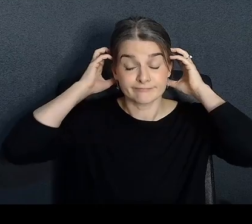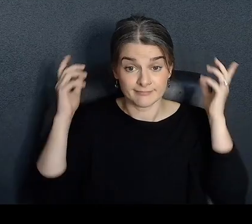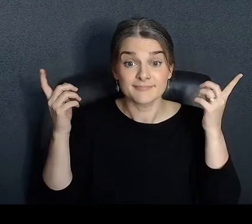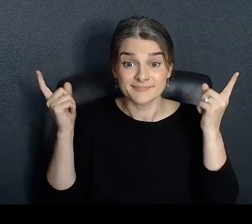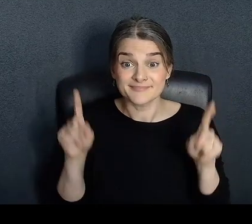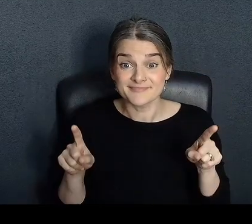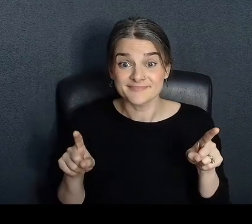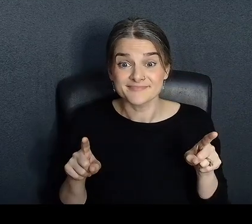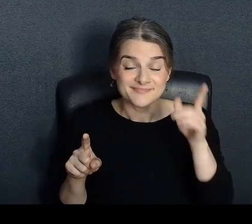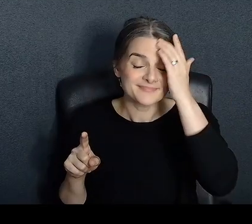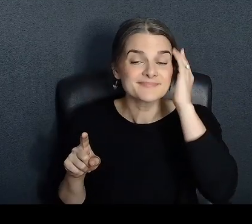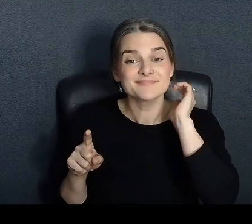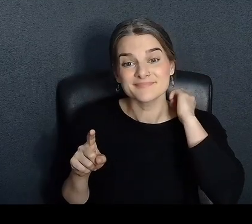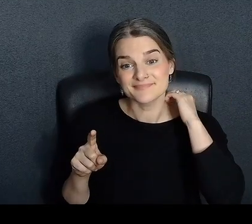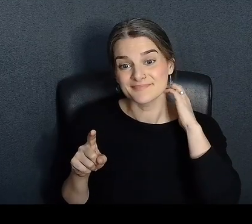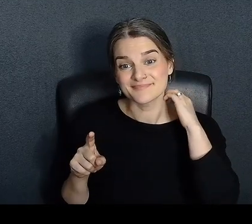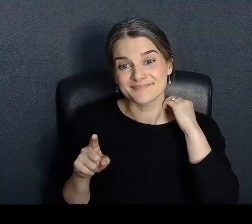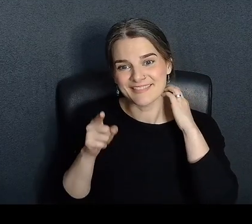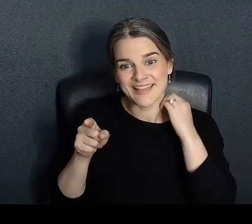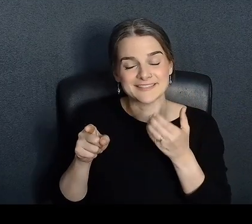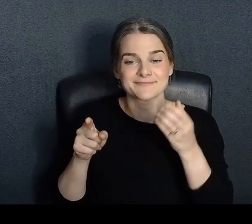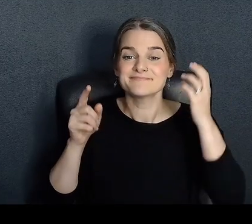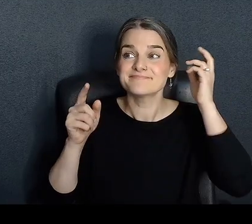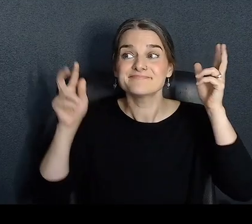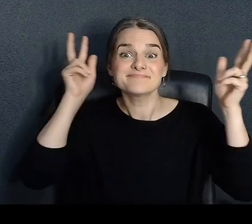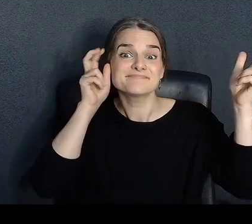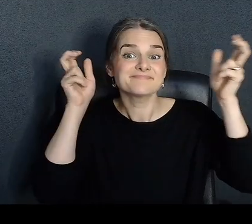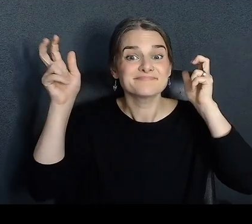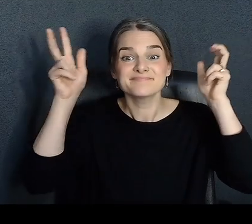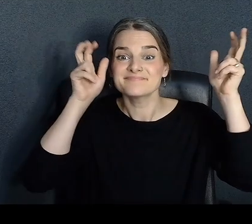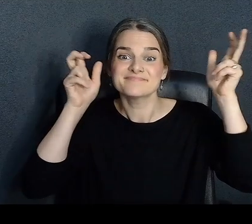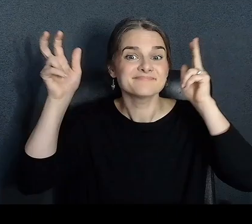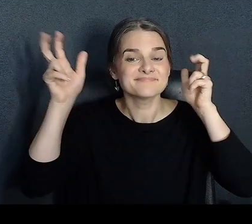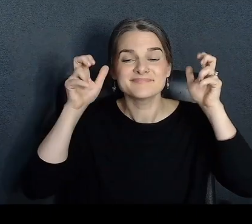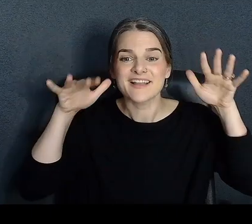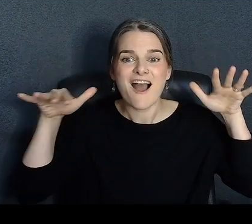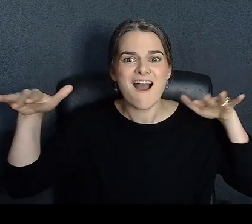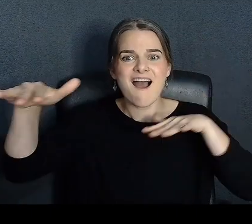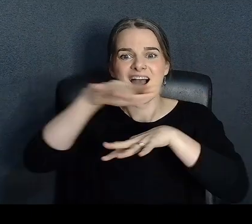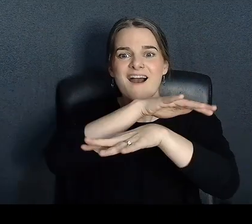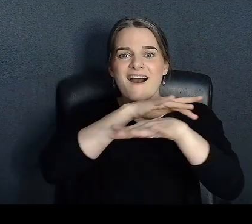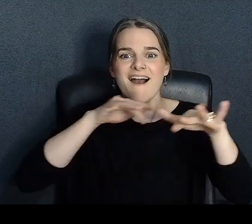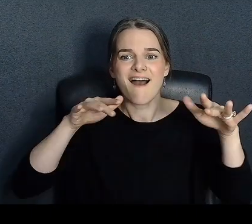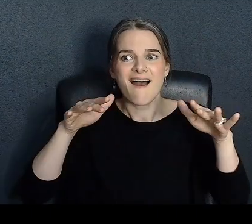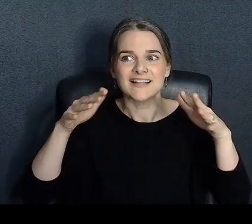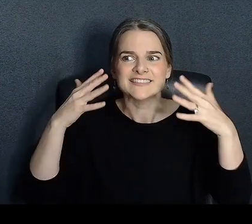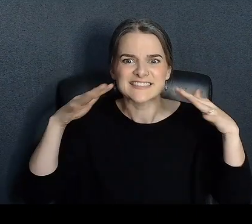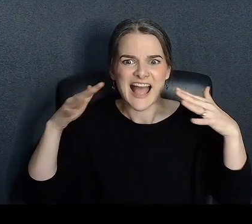sort of like a-- it'll pick up the sounds around you. That way you can hear conversations better